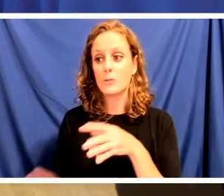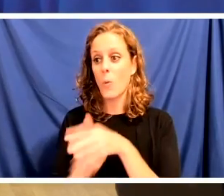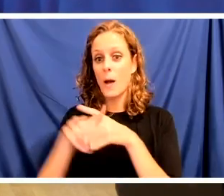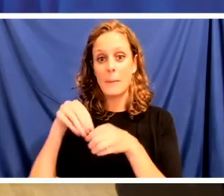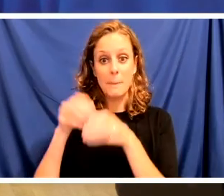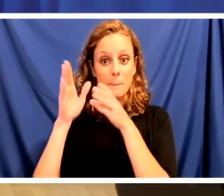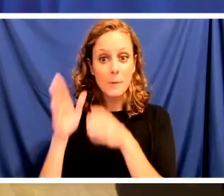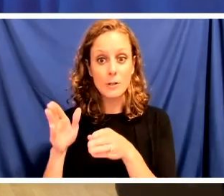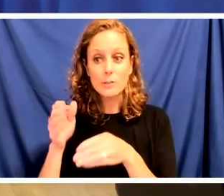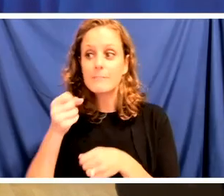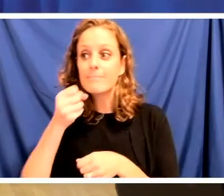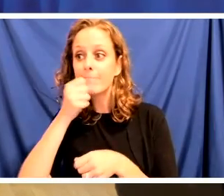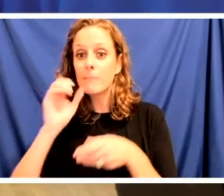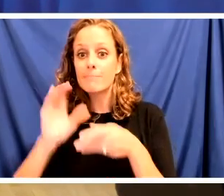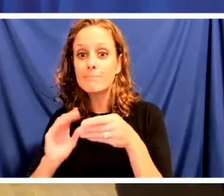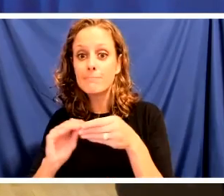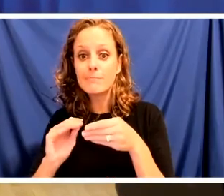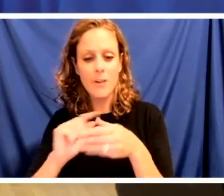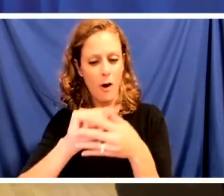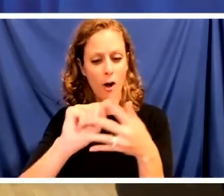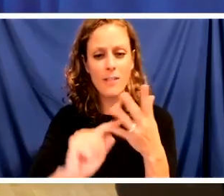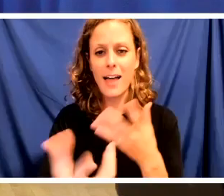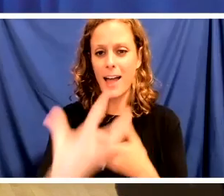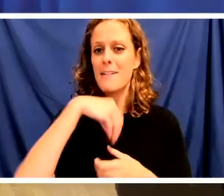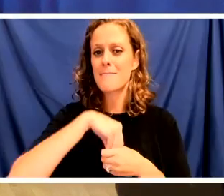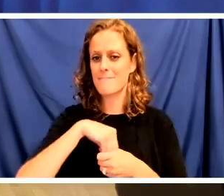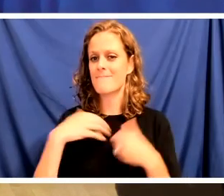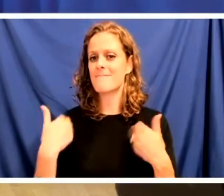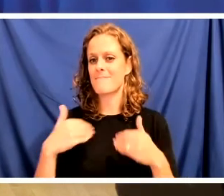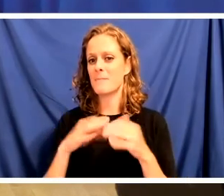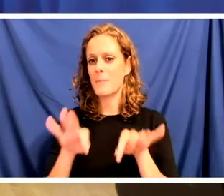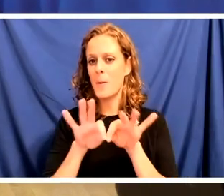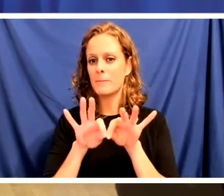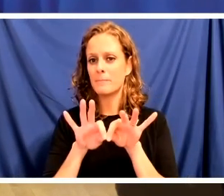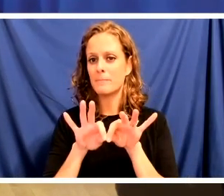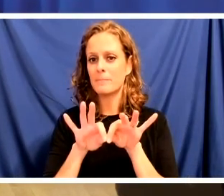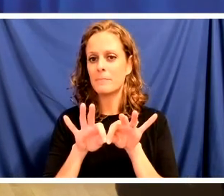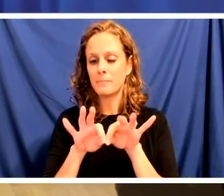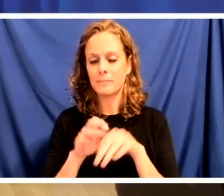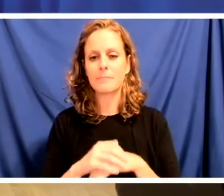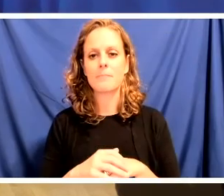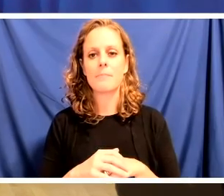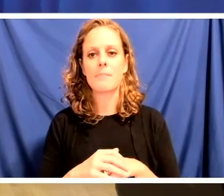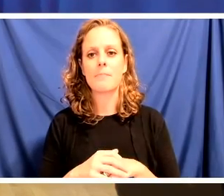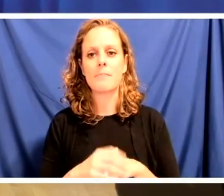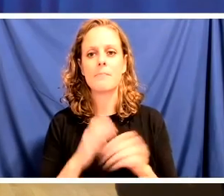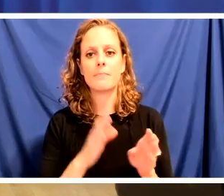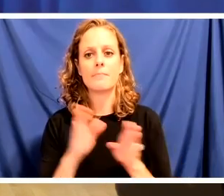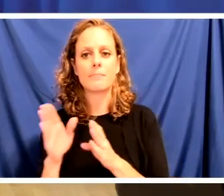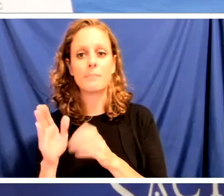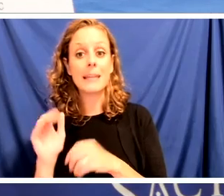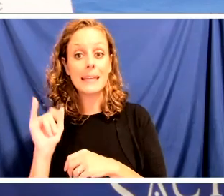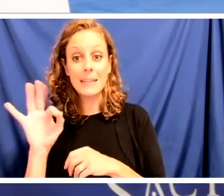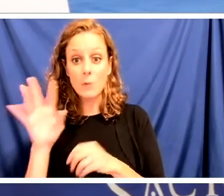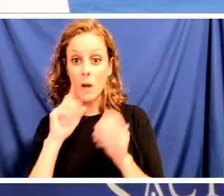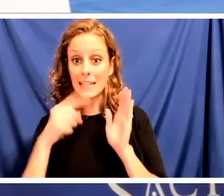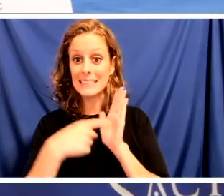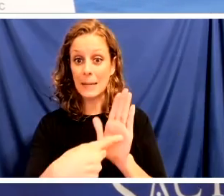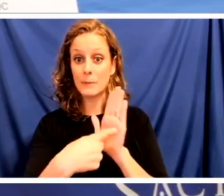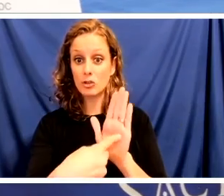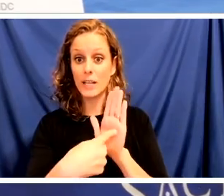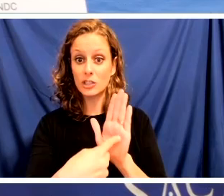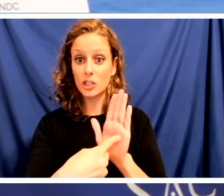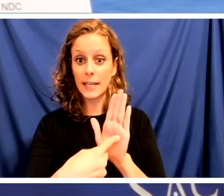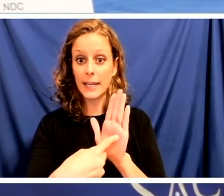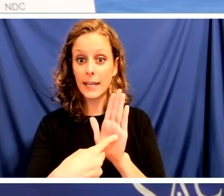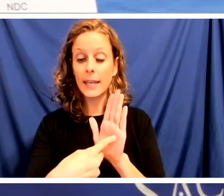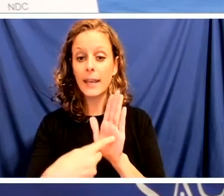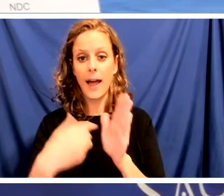Thank you and i'll be here, we have some computer setup and back if anyone wants a demonstration of any of the tools, I will be here to.